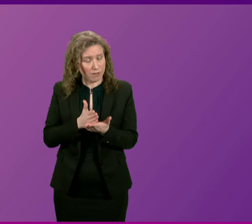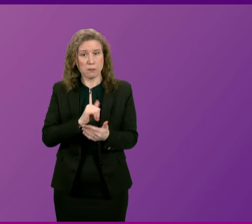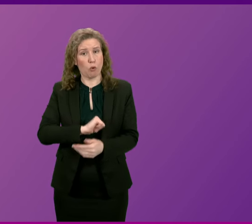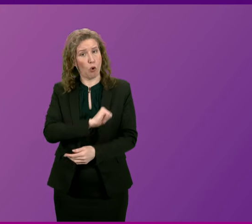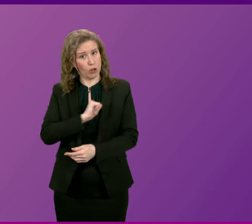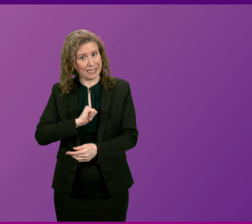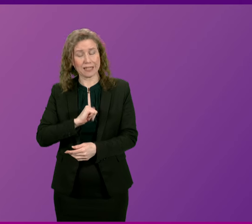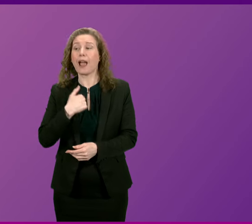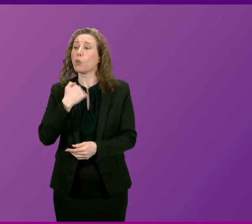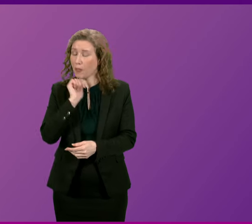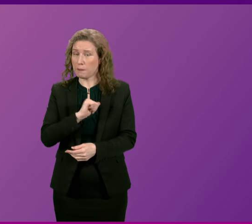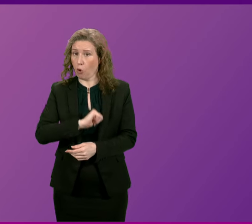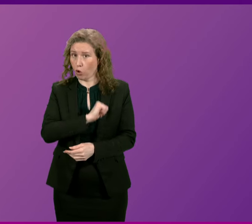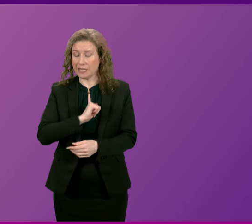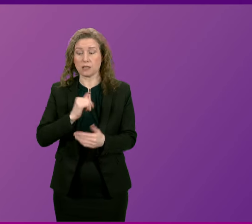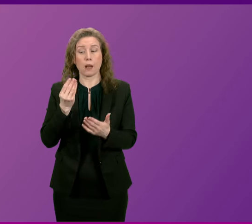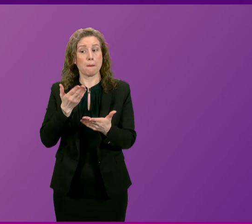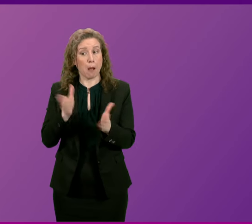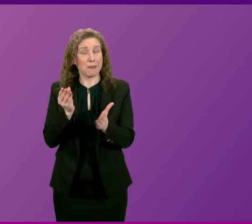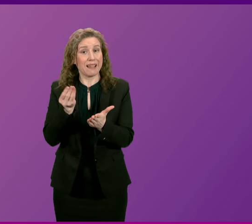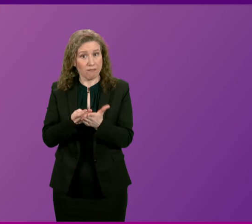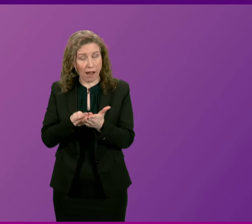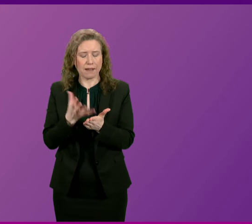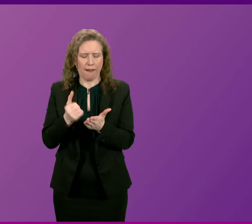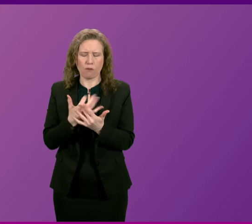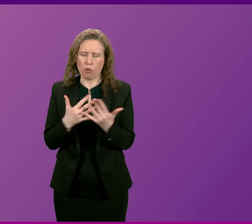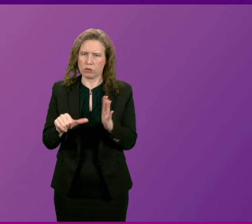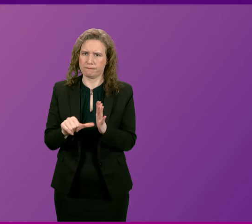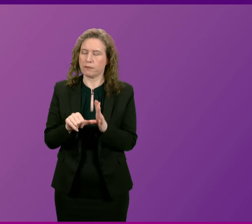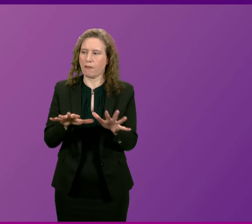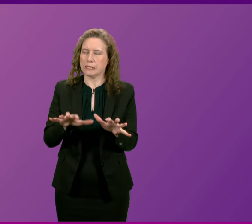which I will be—that public finances are under enormous pressure. We will set out